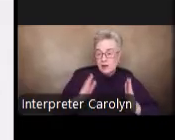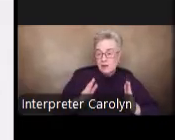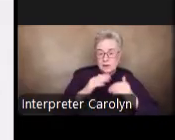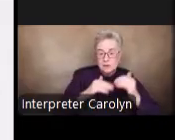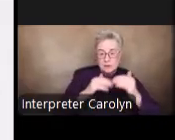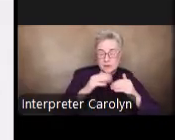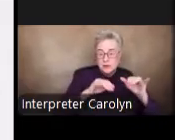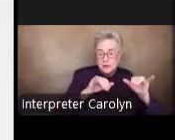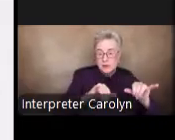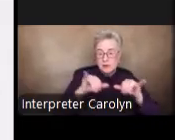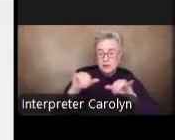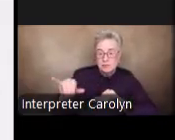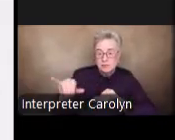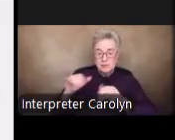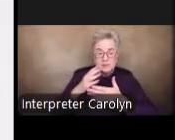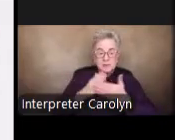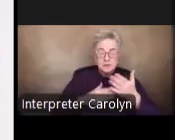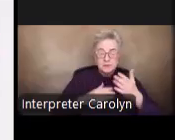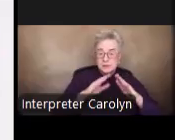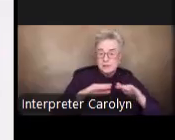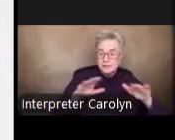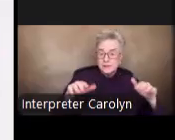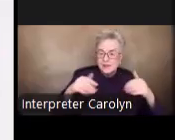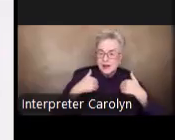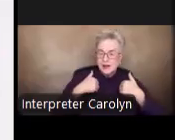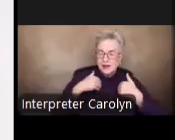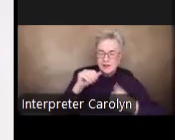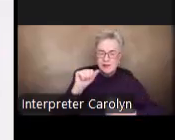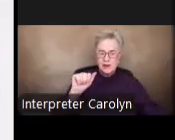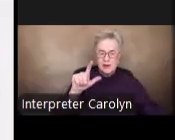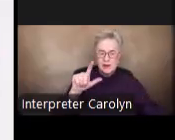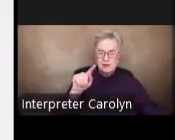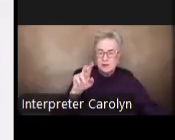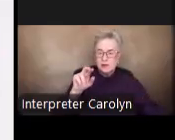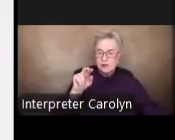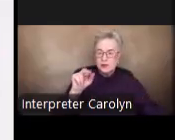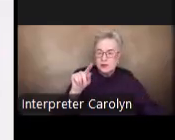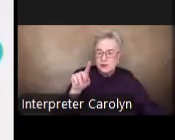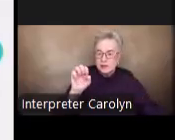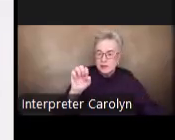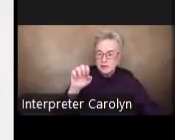children follow alternative pathways, especially those neurodivergent learners.